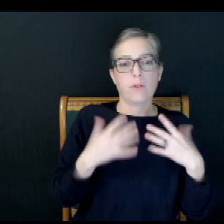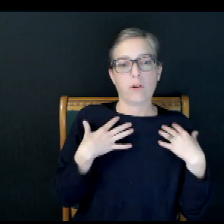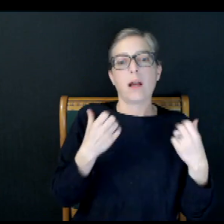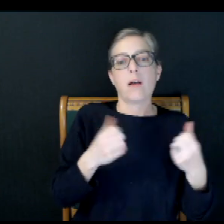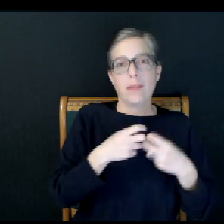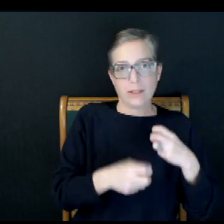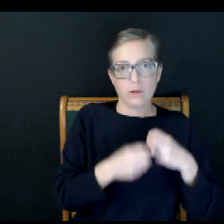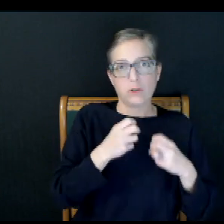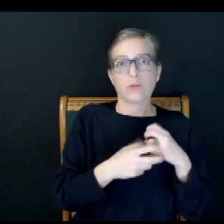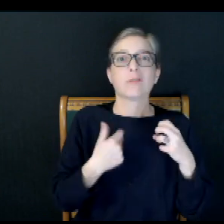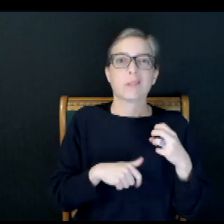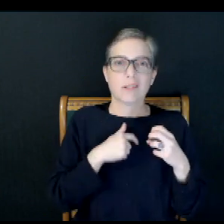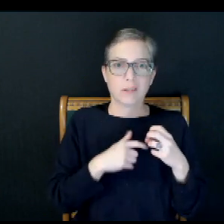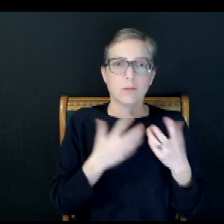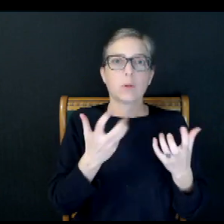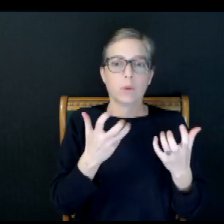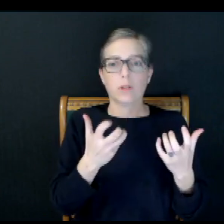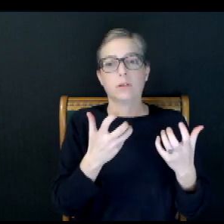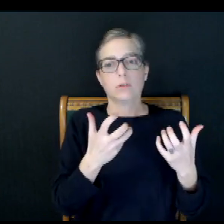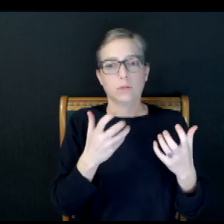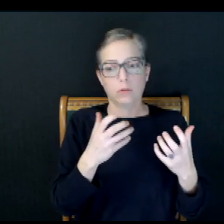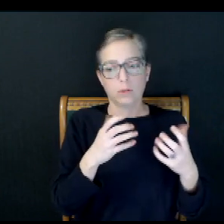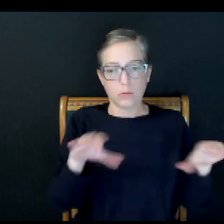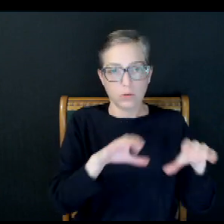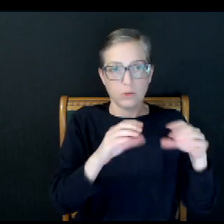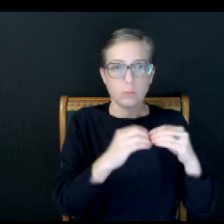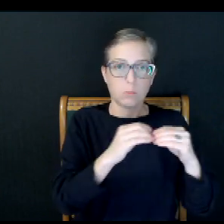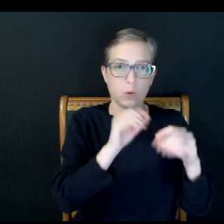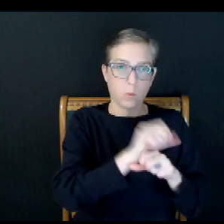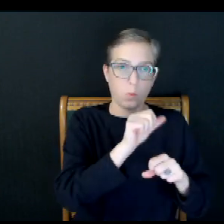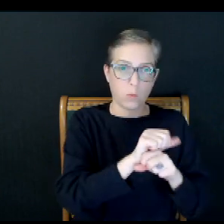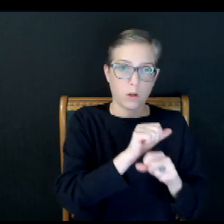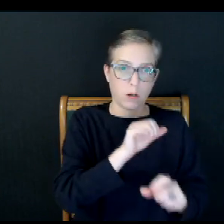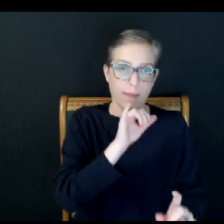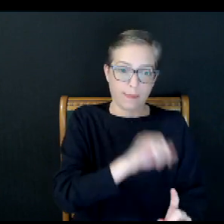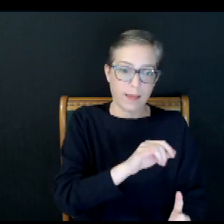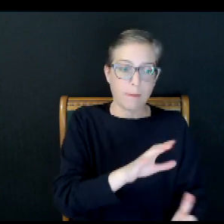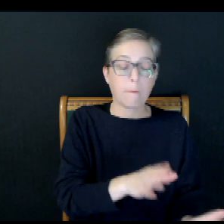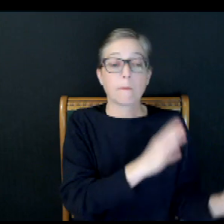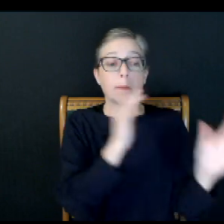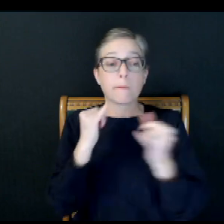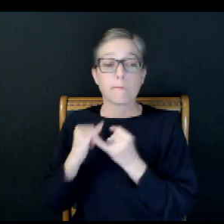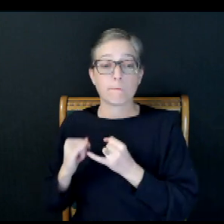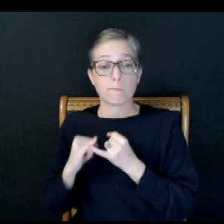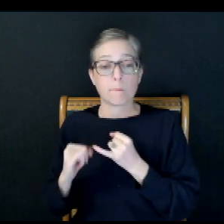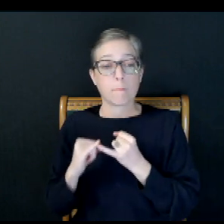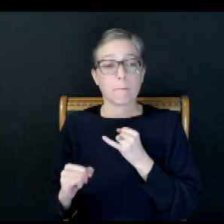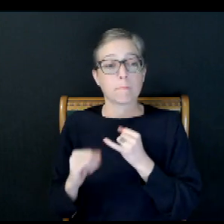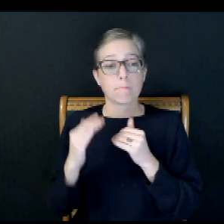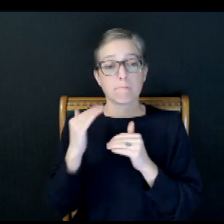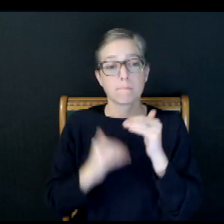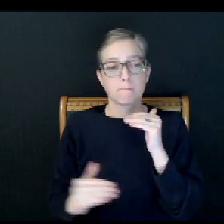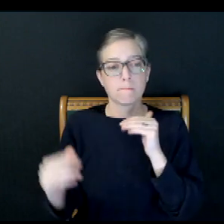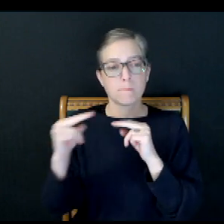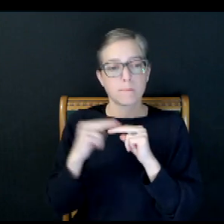around but did want to highlight that we looked at the data this way. Then lastly, next slide, as I mentioned,